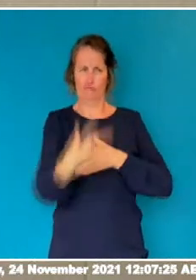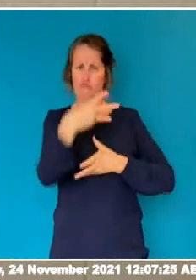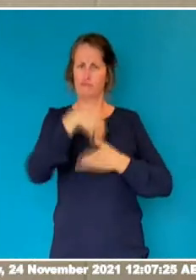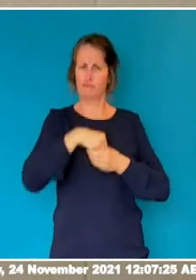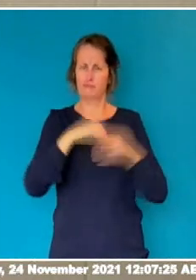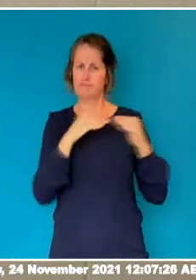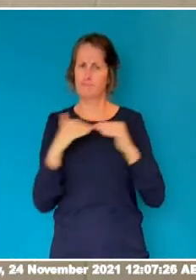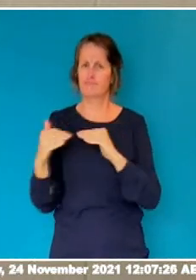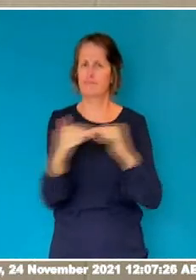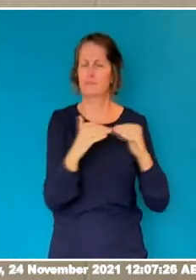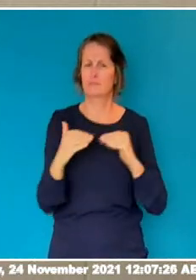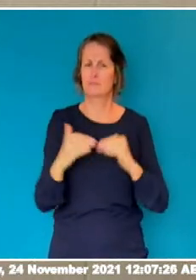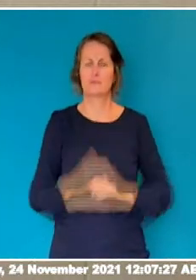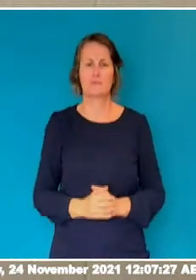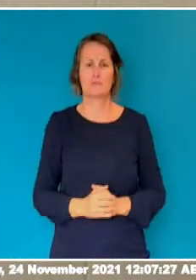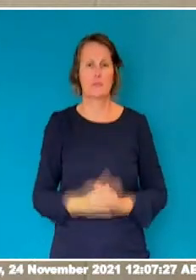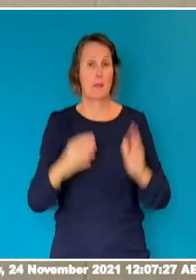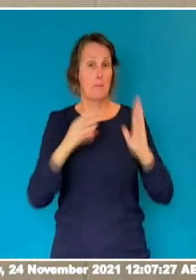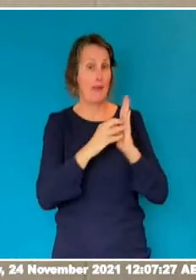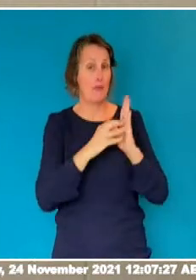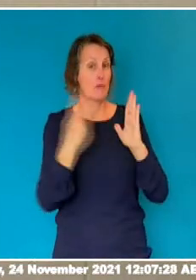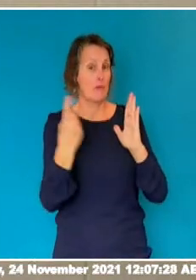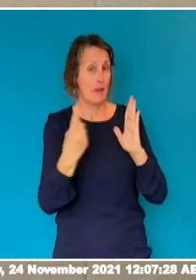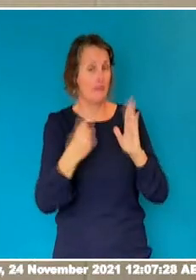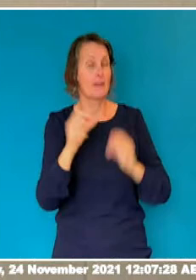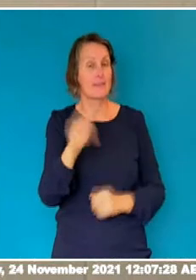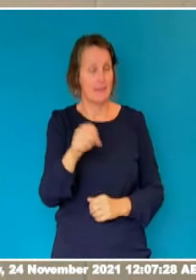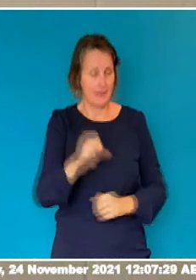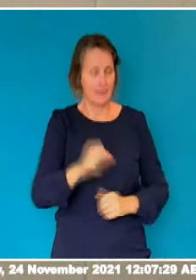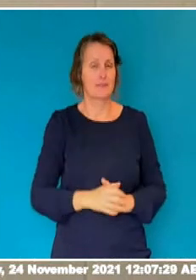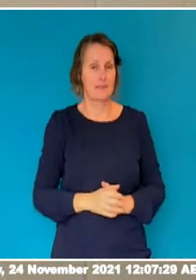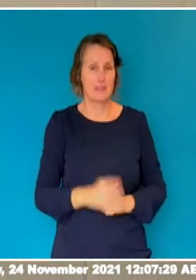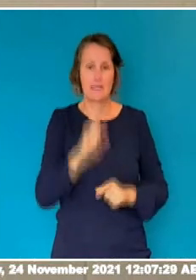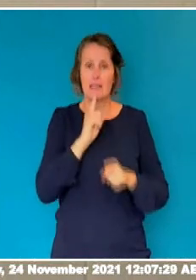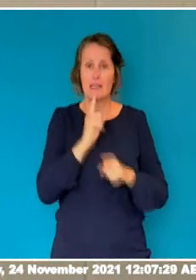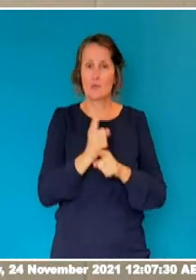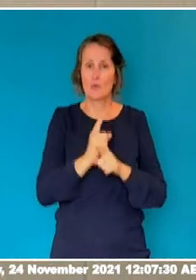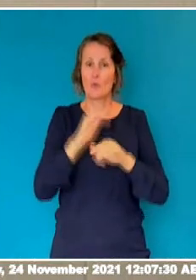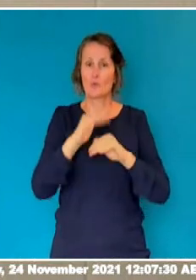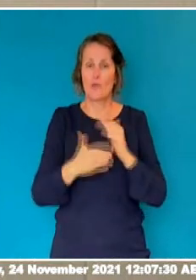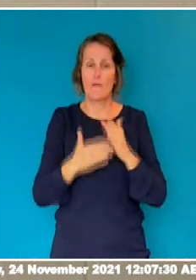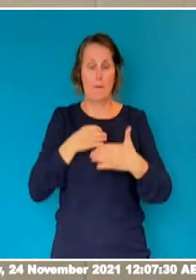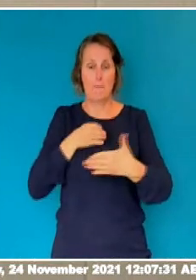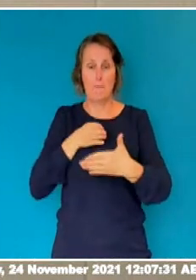So at paragraphÂ 11, yes, it does reflect the statement around removing barriers faced to